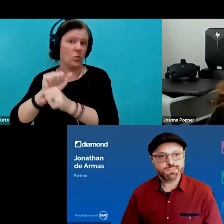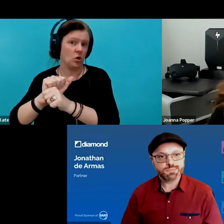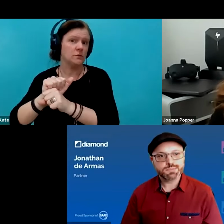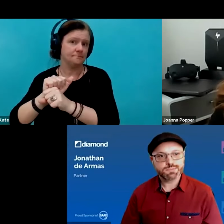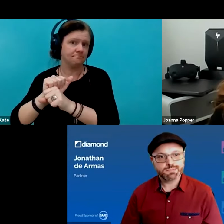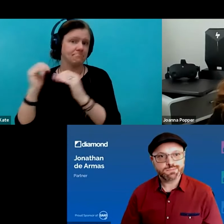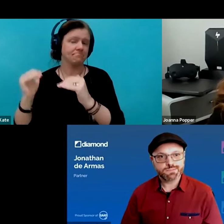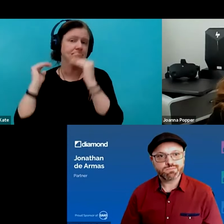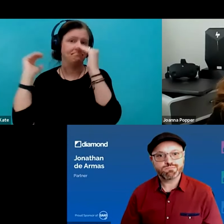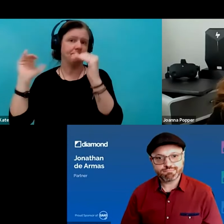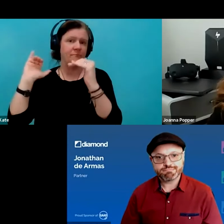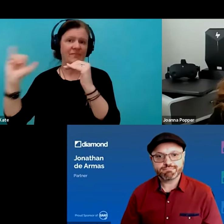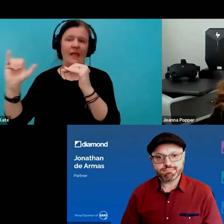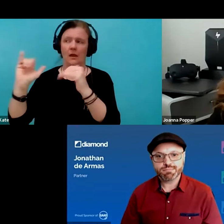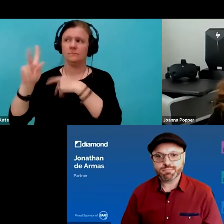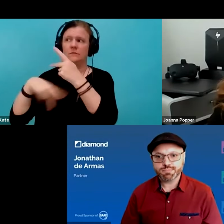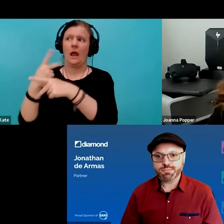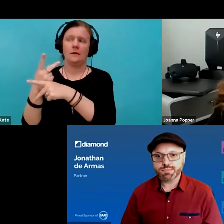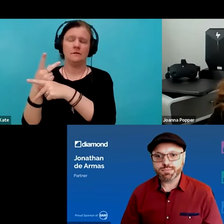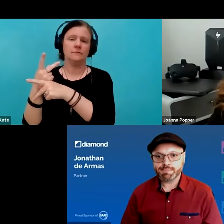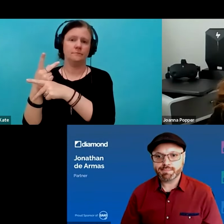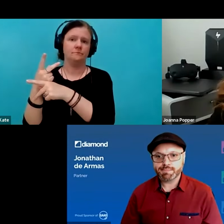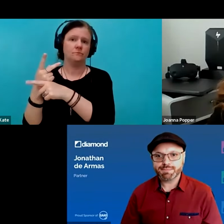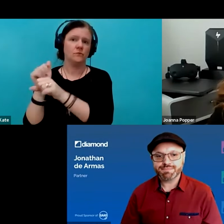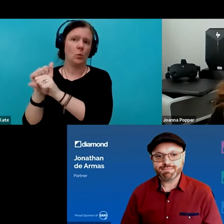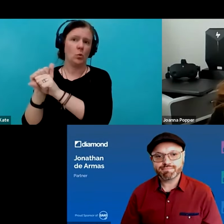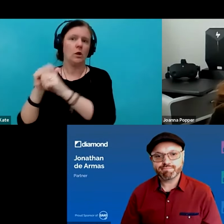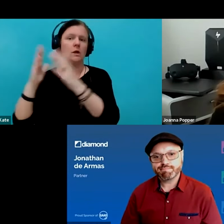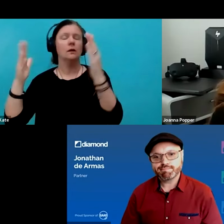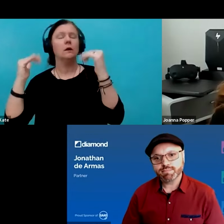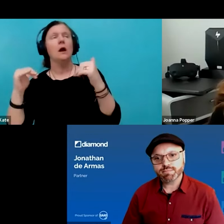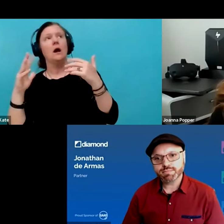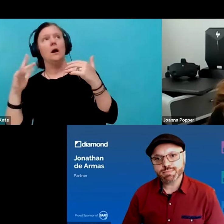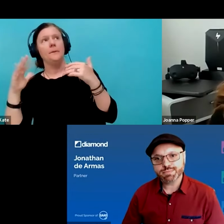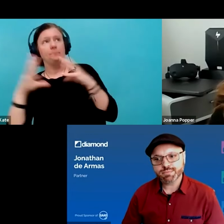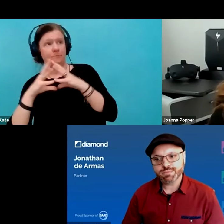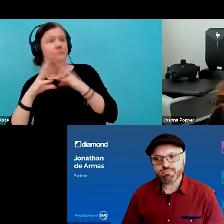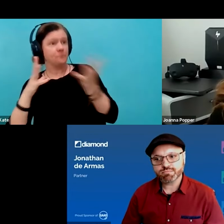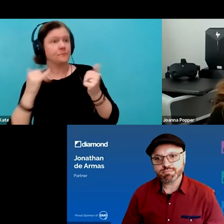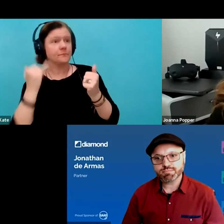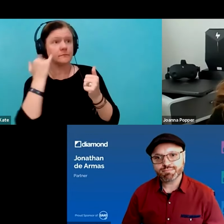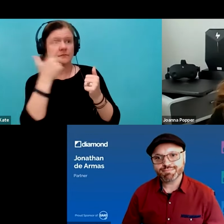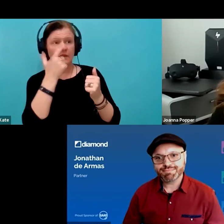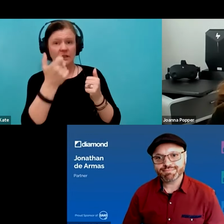those those kinds of Christina Heller: aims and then yeah, if you're interested in volumetric video and